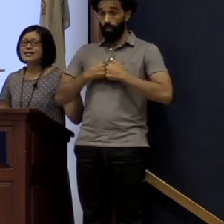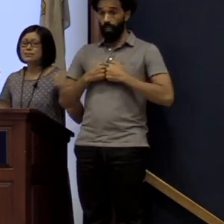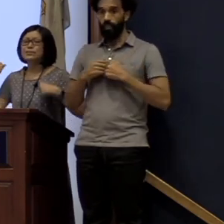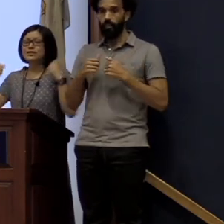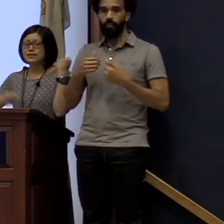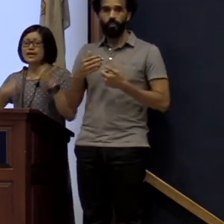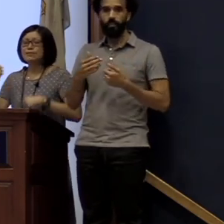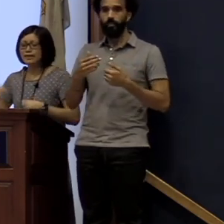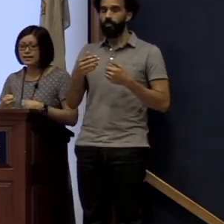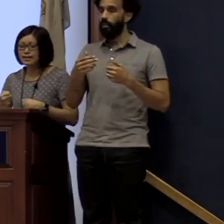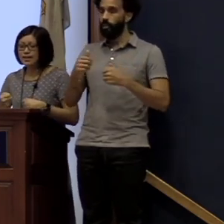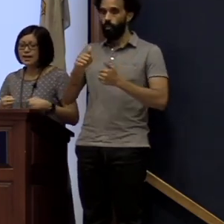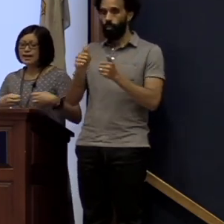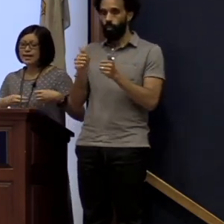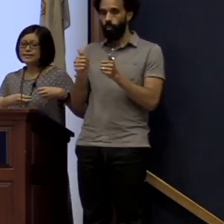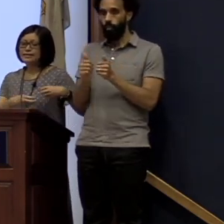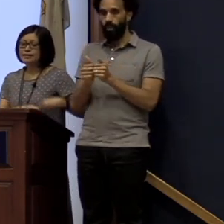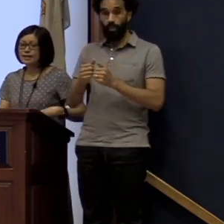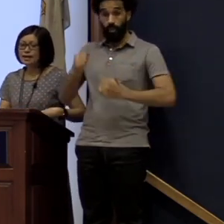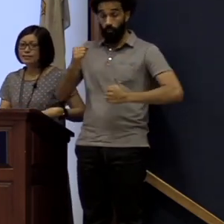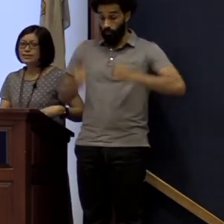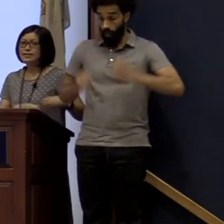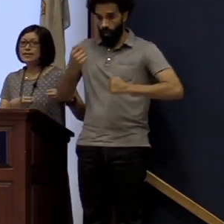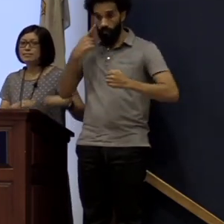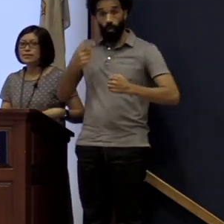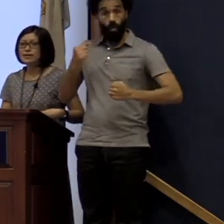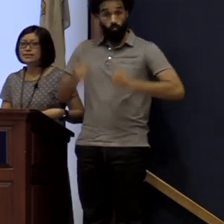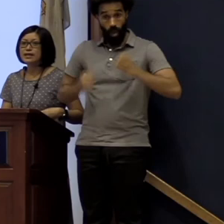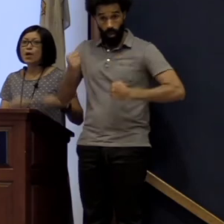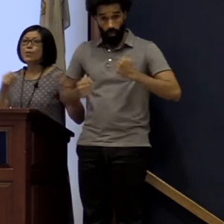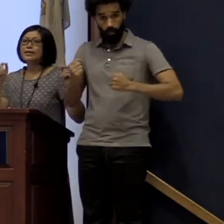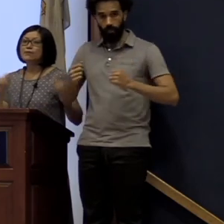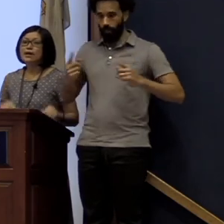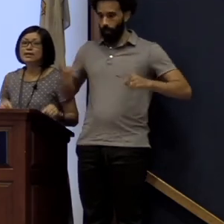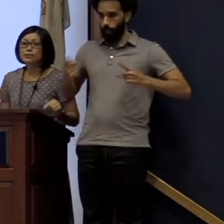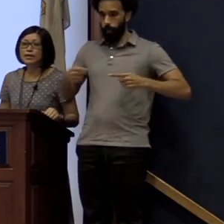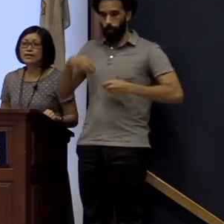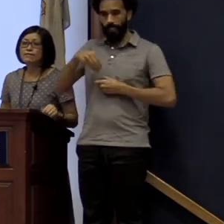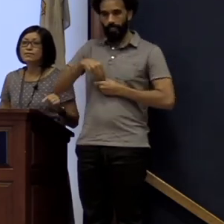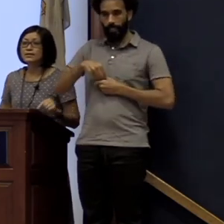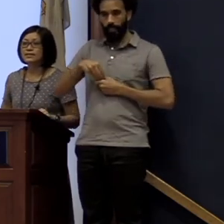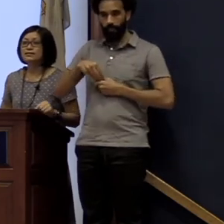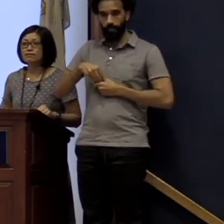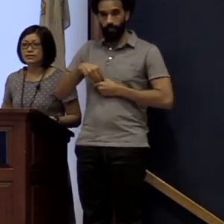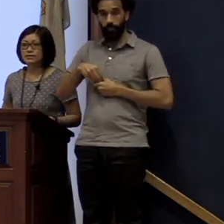Because they are running and has an alarm that they can press when they are running away from police officers